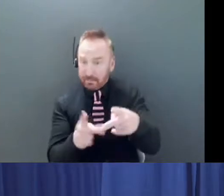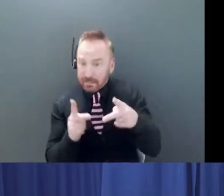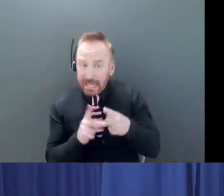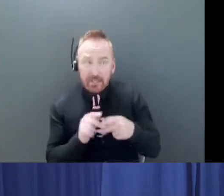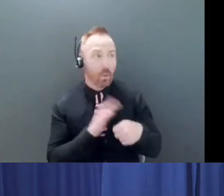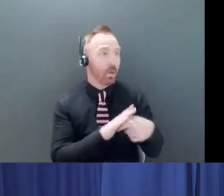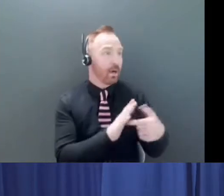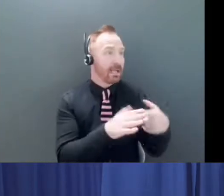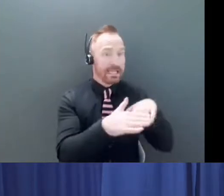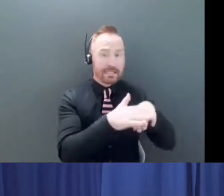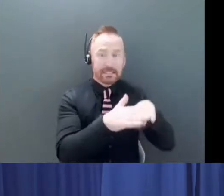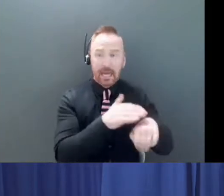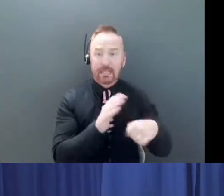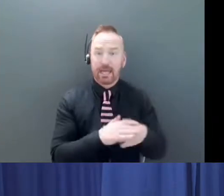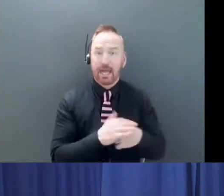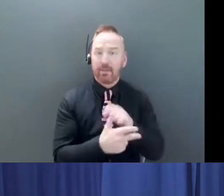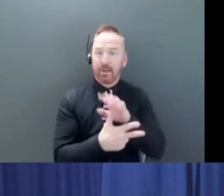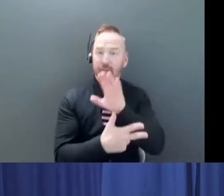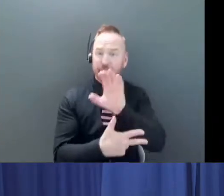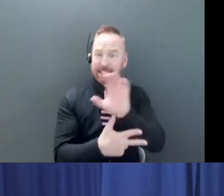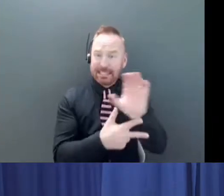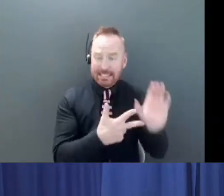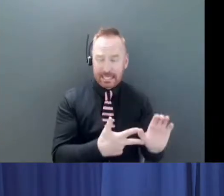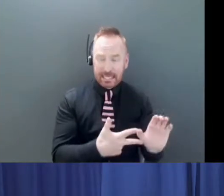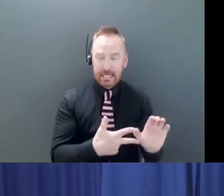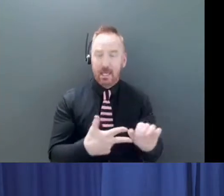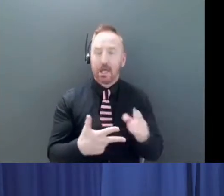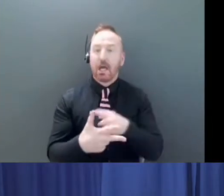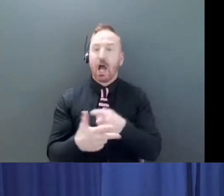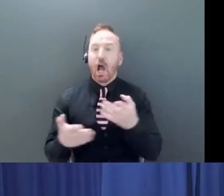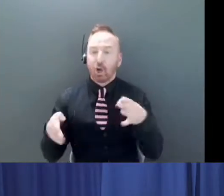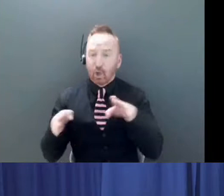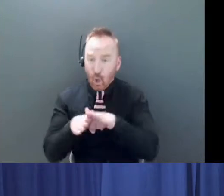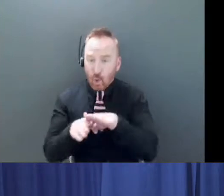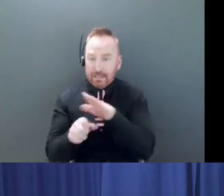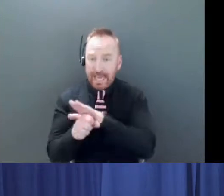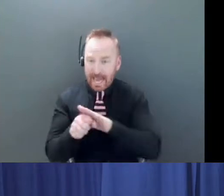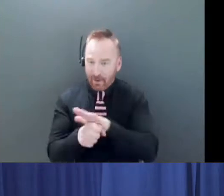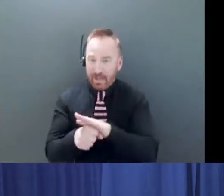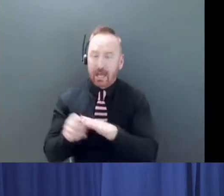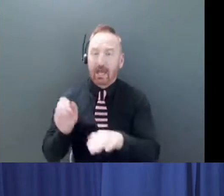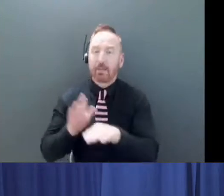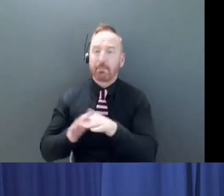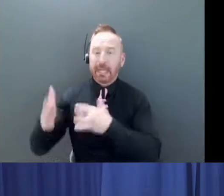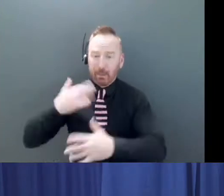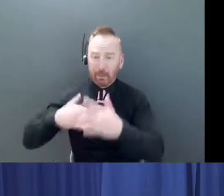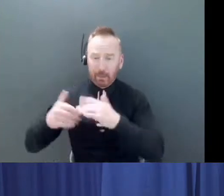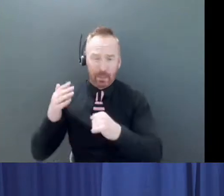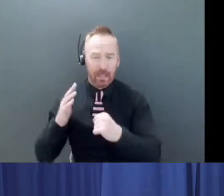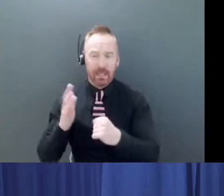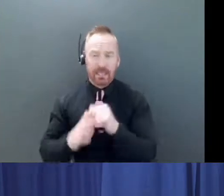poor ventilation, people in close contact, or crowded spaces.